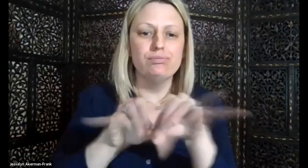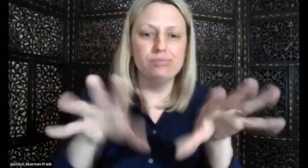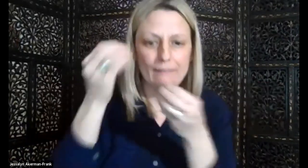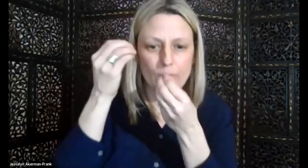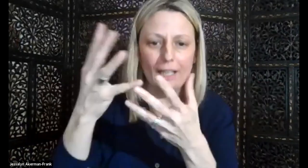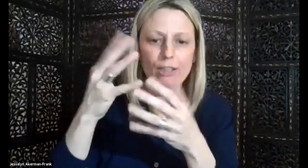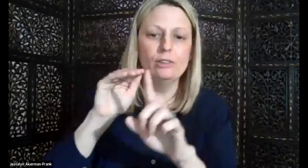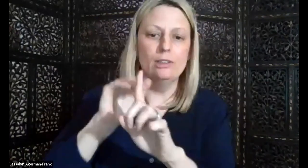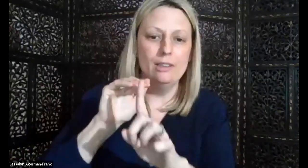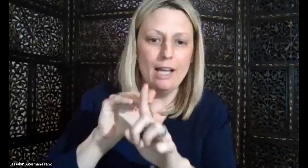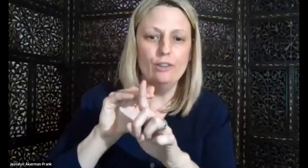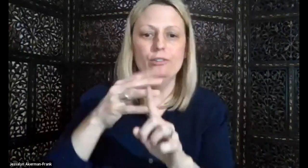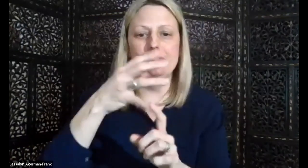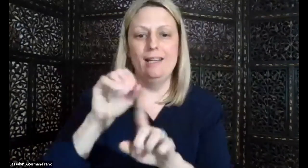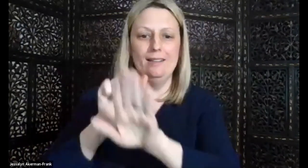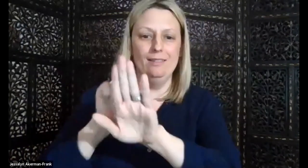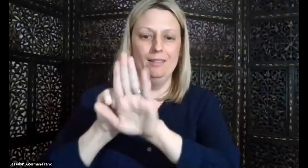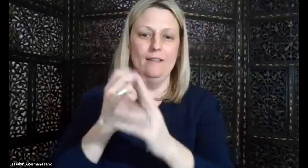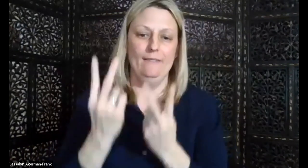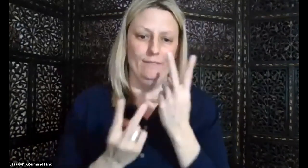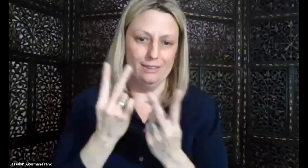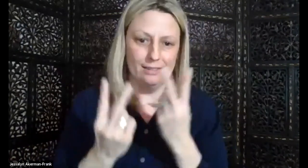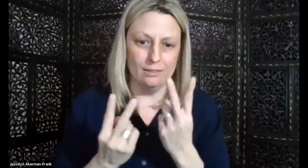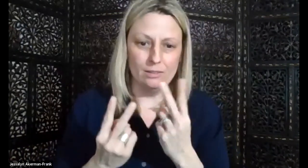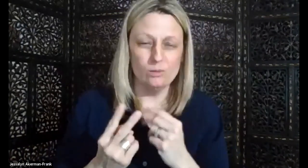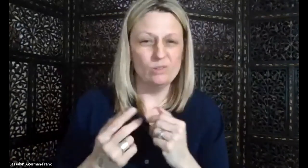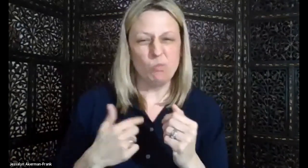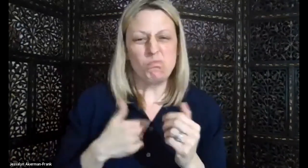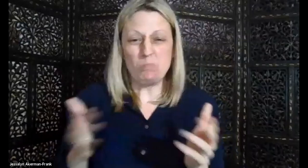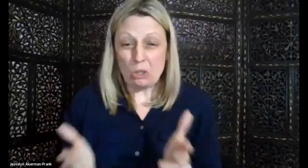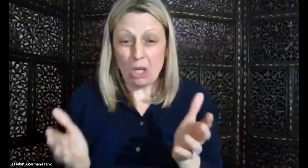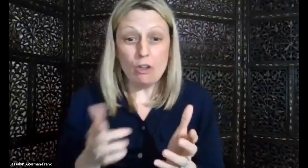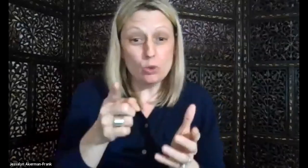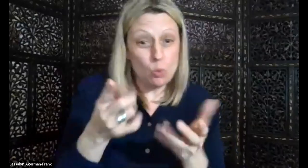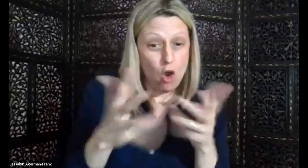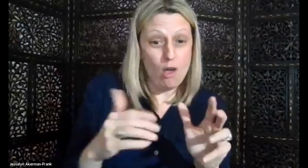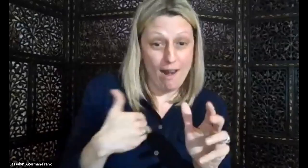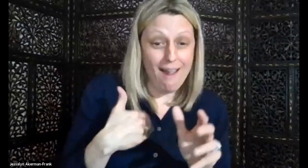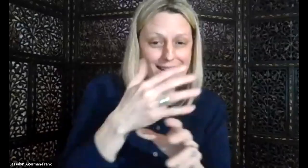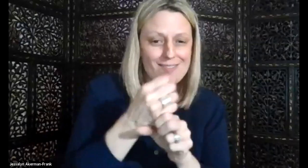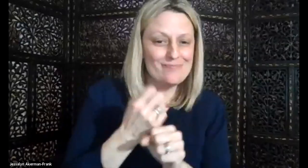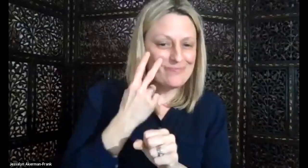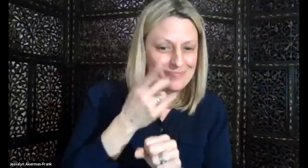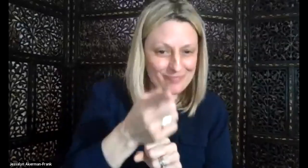that now with the -- coronavirus, they suspended